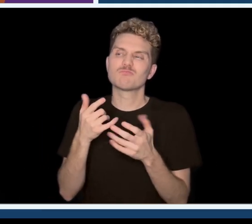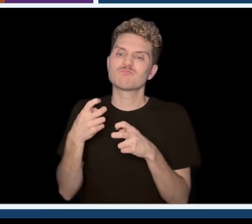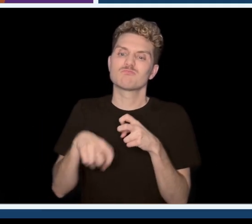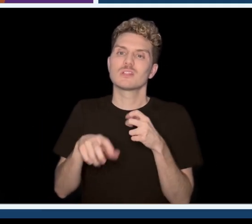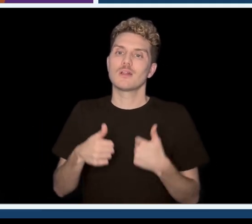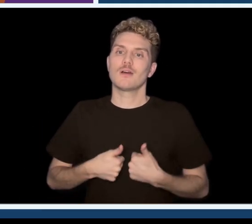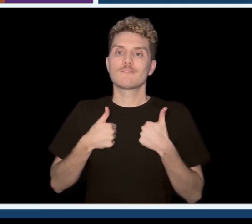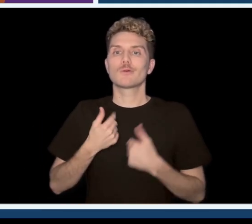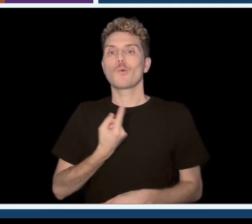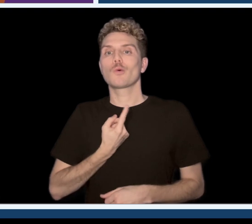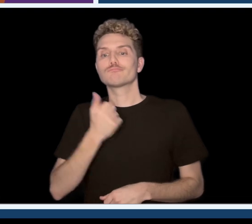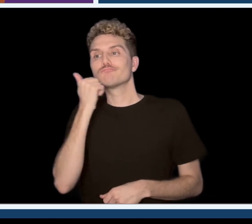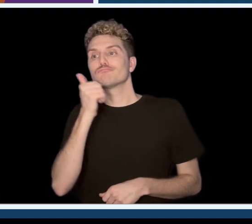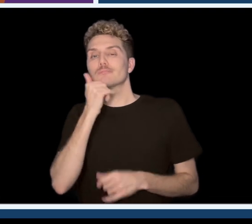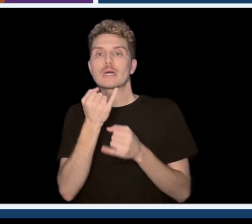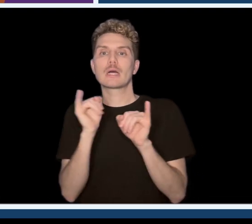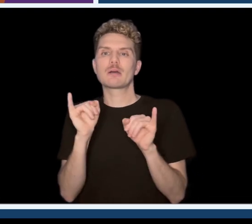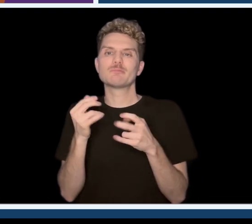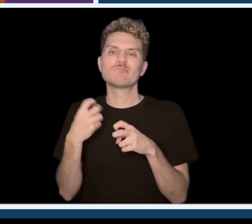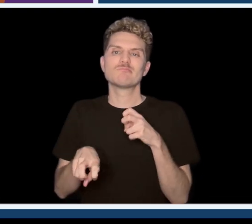for you to live everyday life independently.